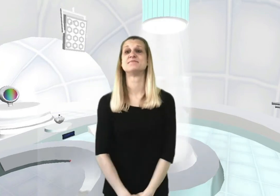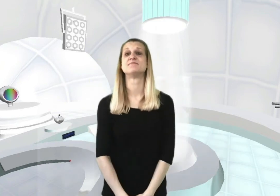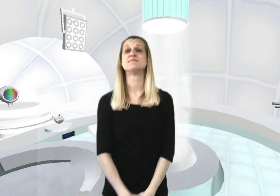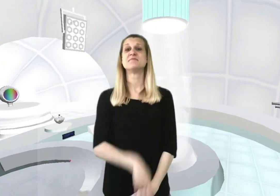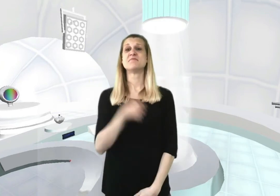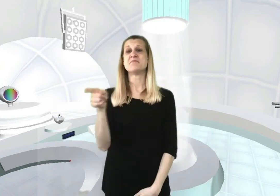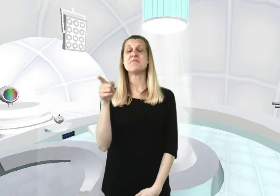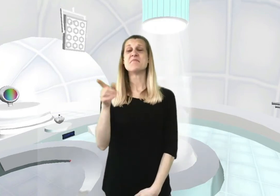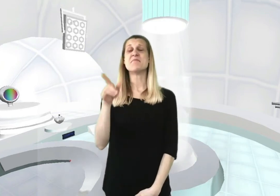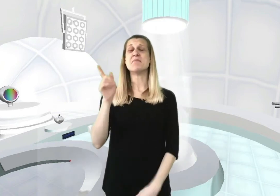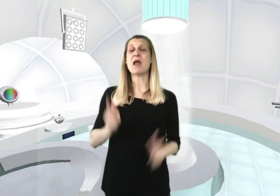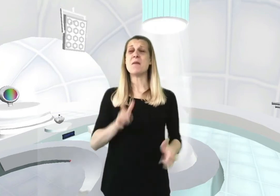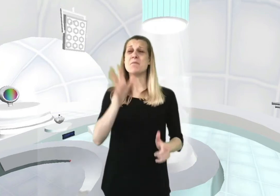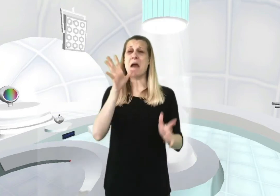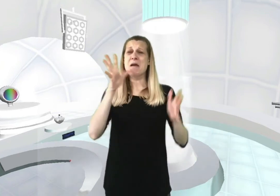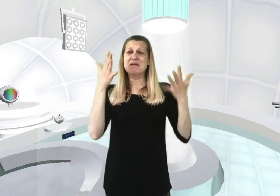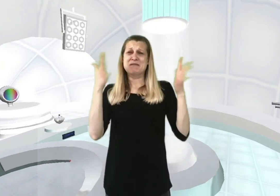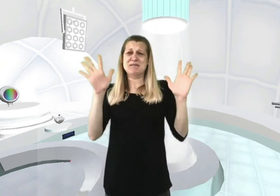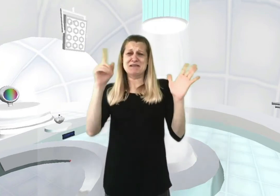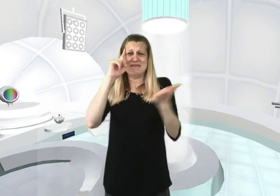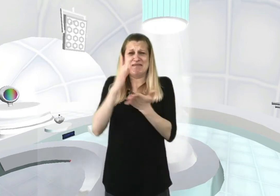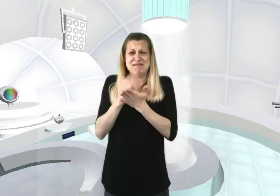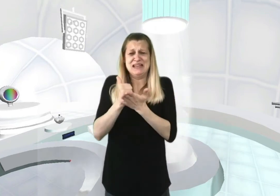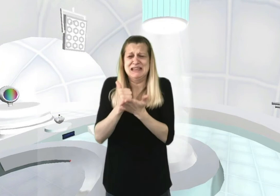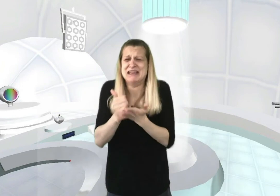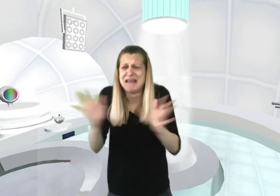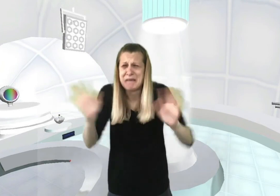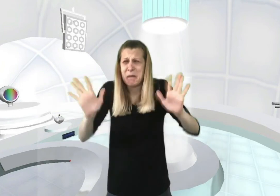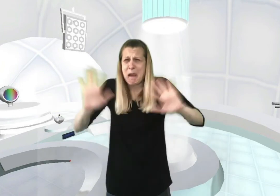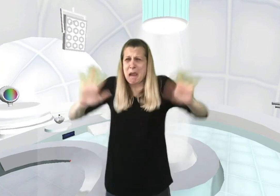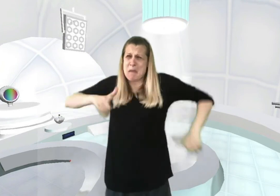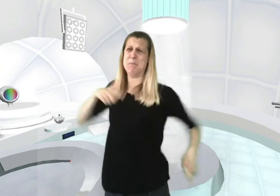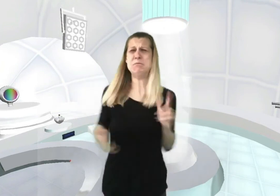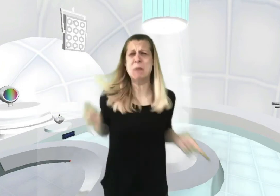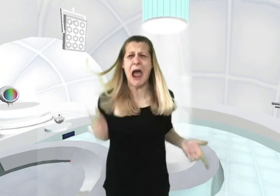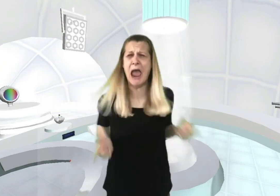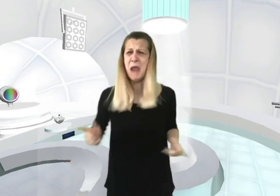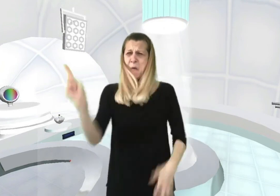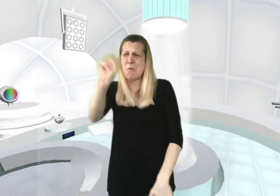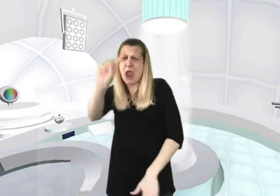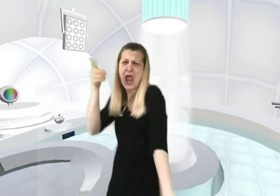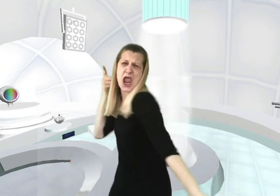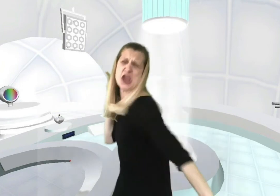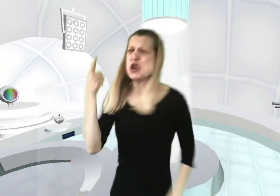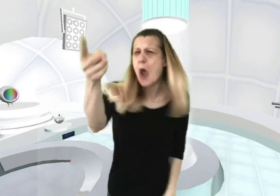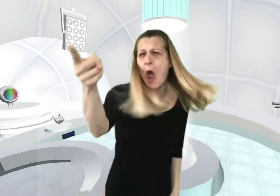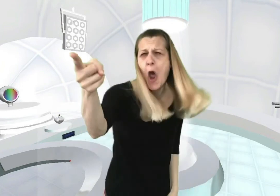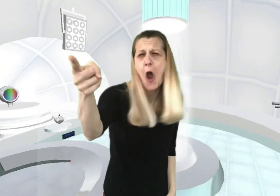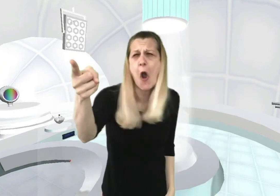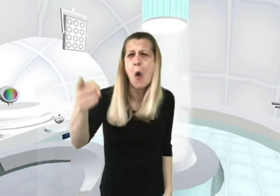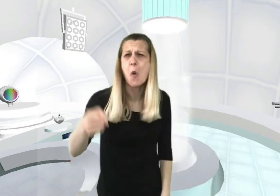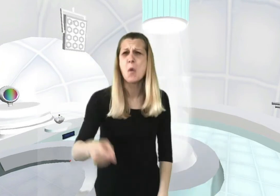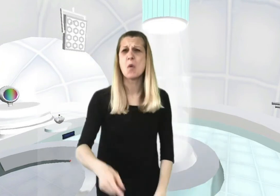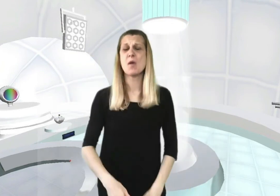"Mike!" screamed Mrs. Teavee. "Where are you?!"